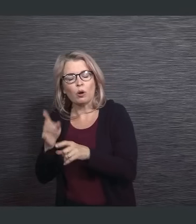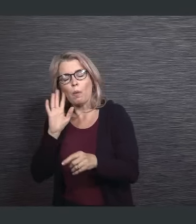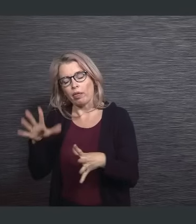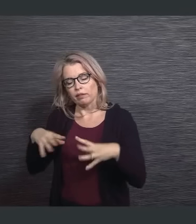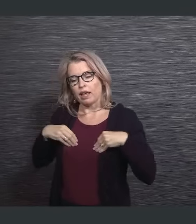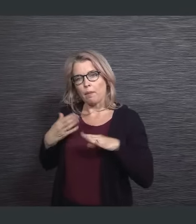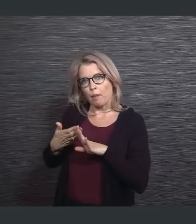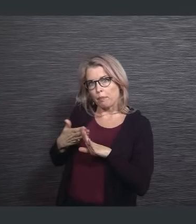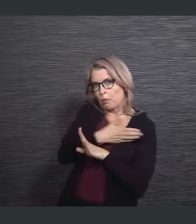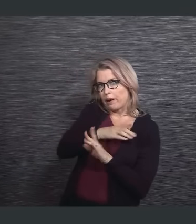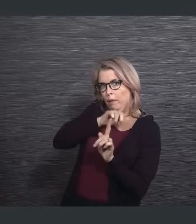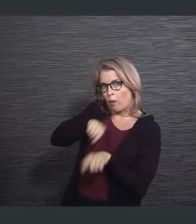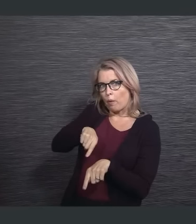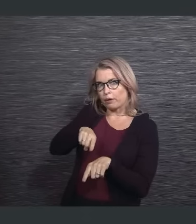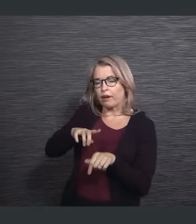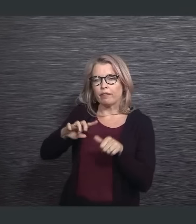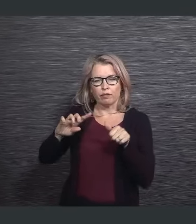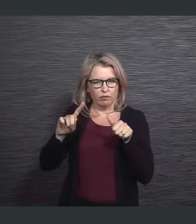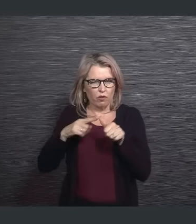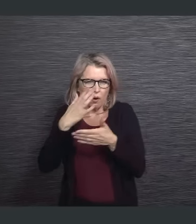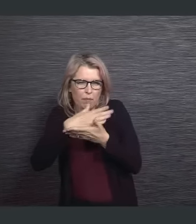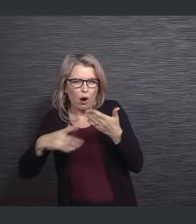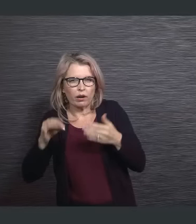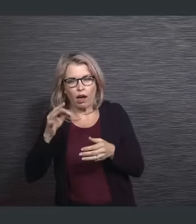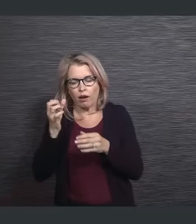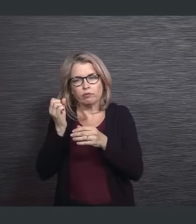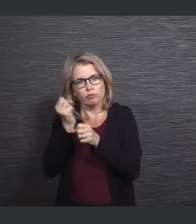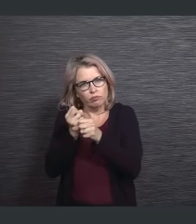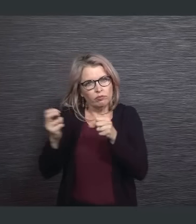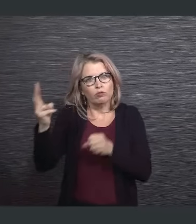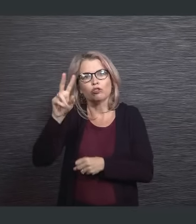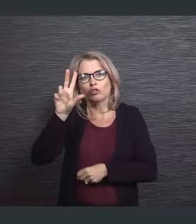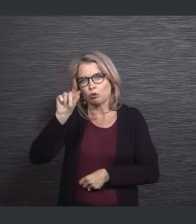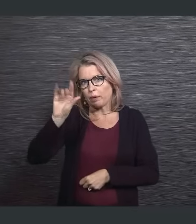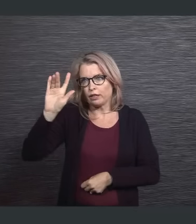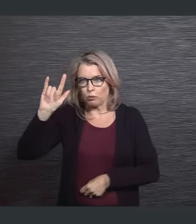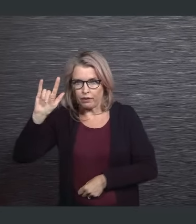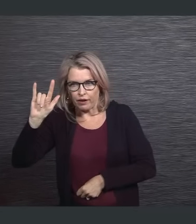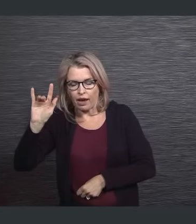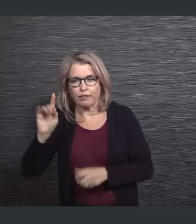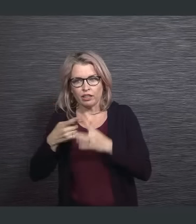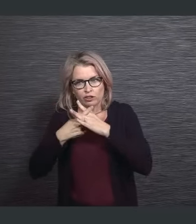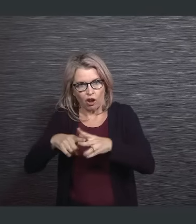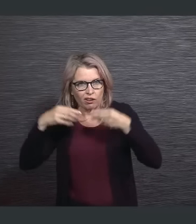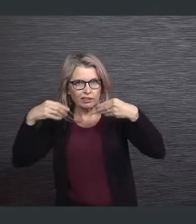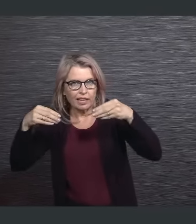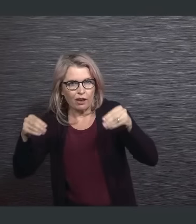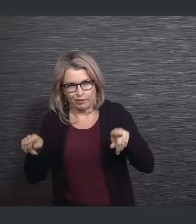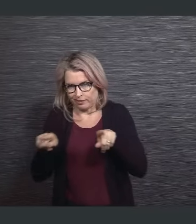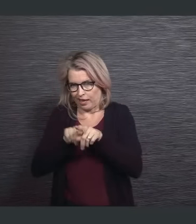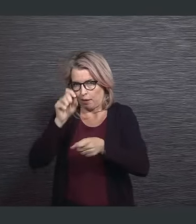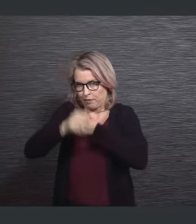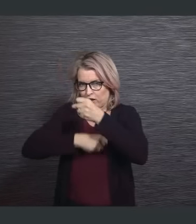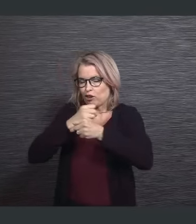in the first half of 2025 and start sales within the same year.